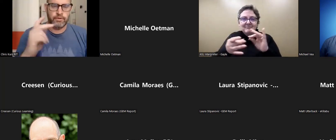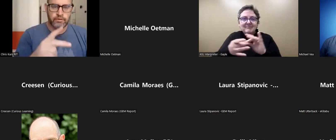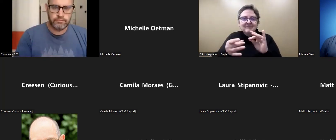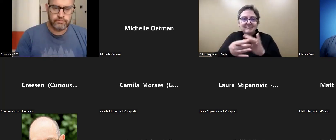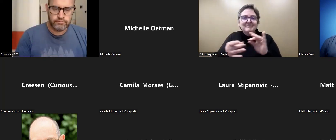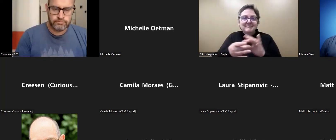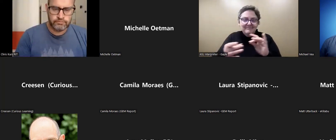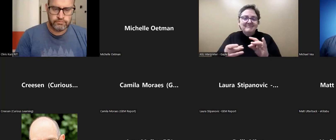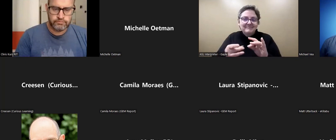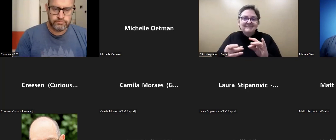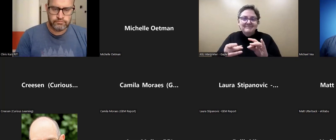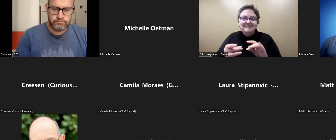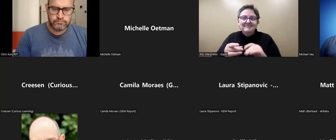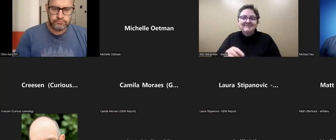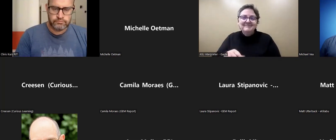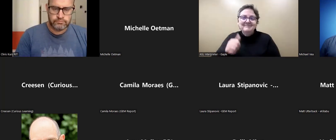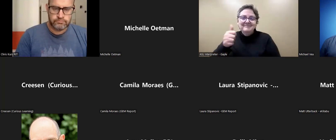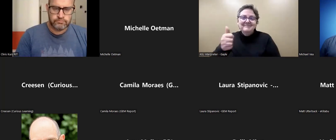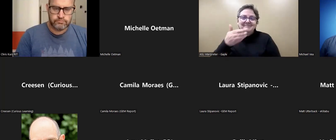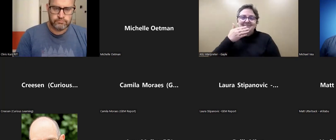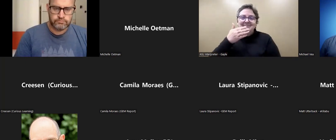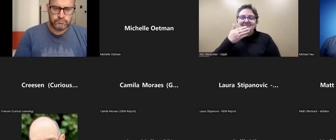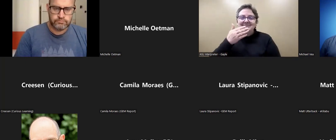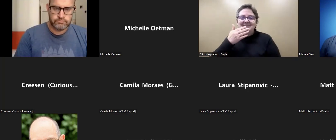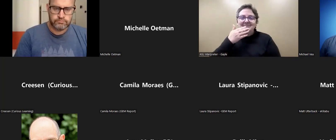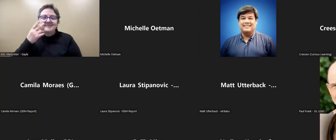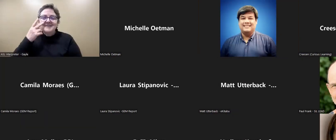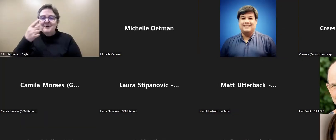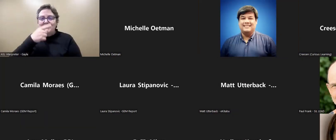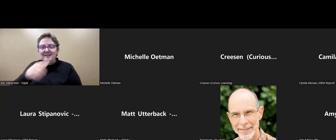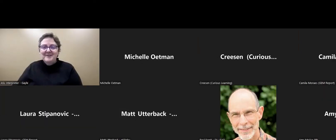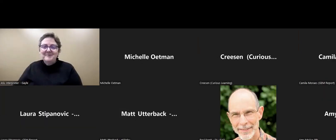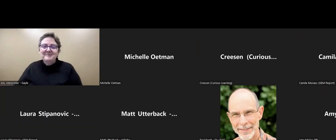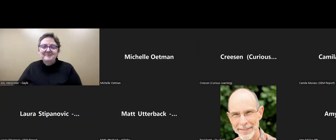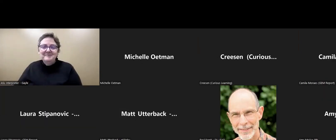So thank you very much. And we'll see you back in the main room.